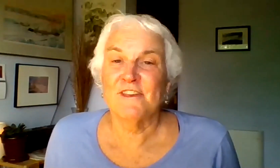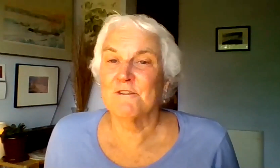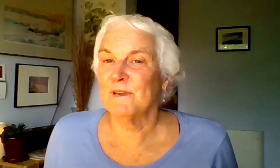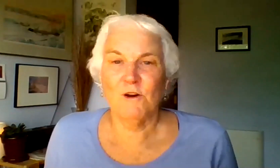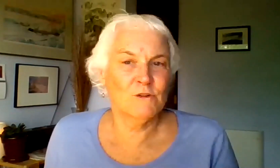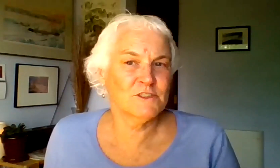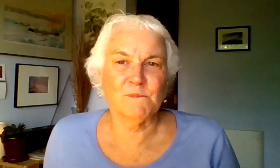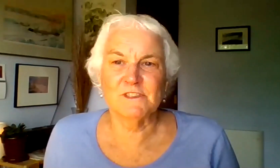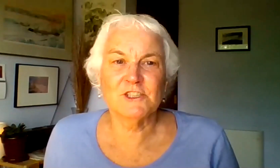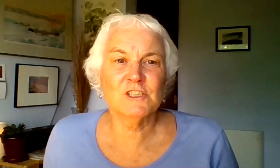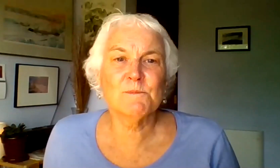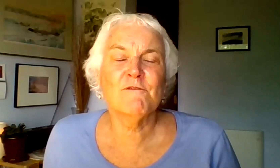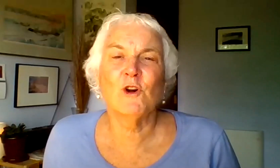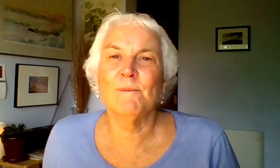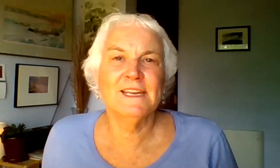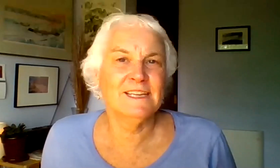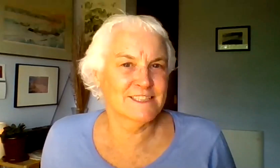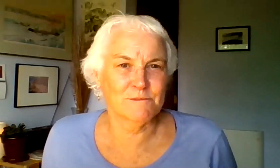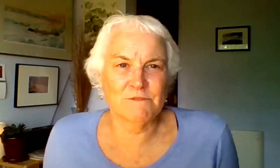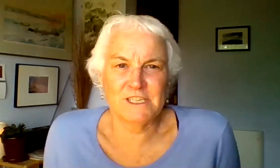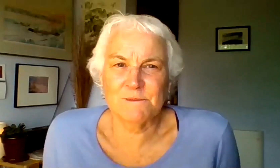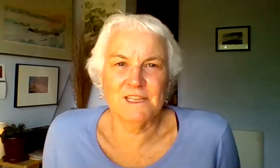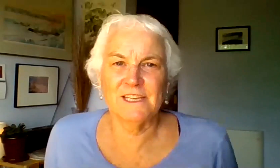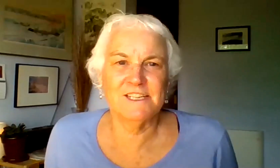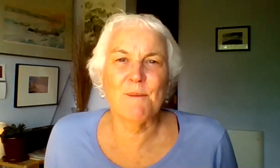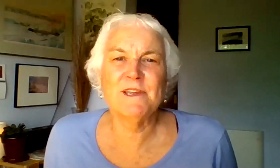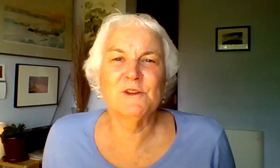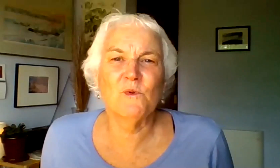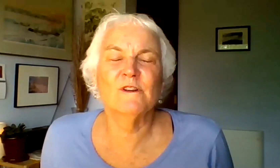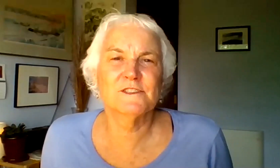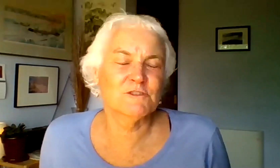After that, a song by Eric , lead guitar player by